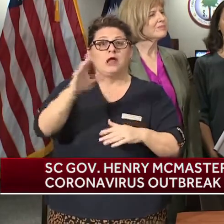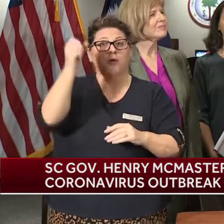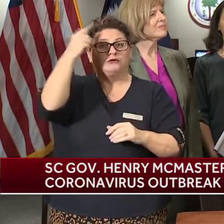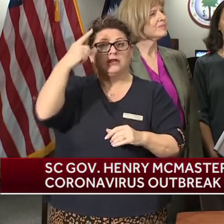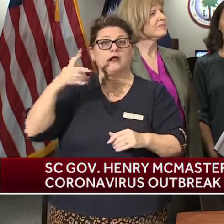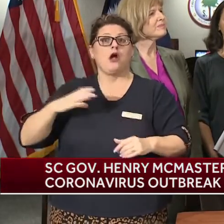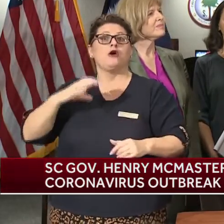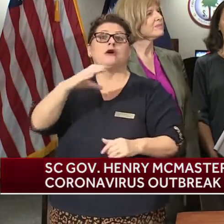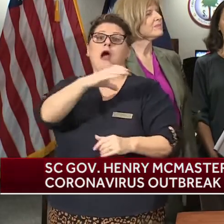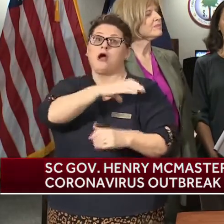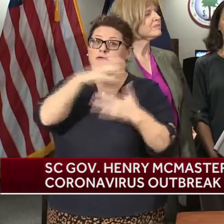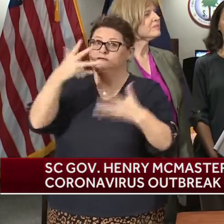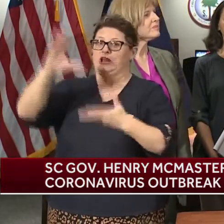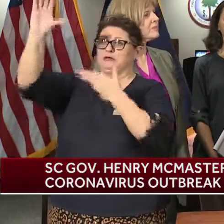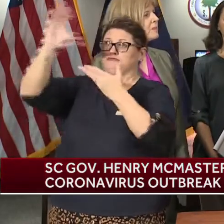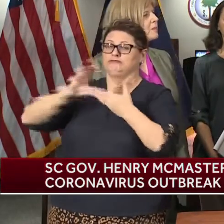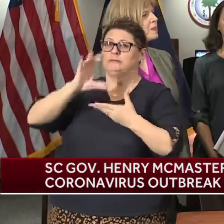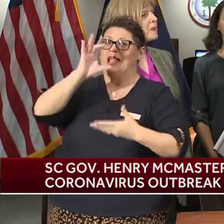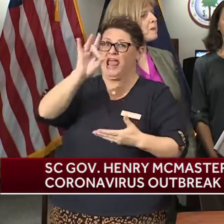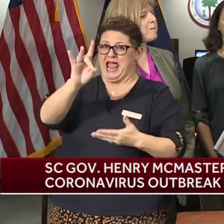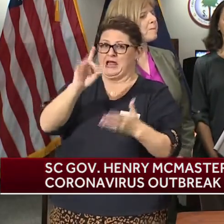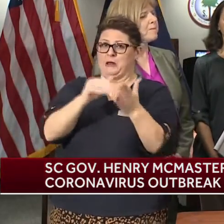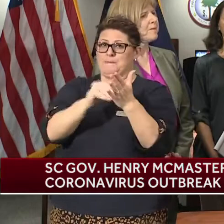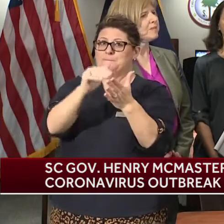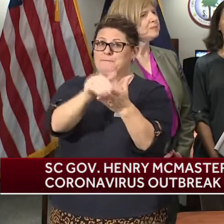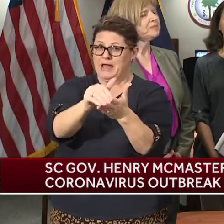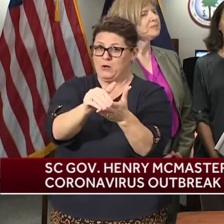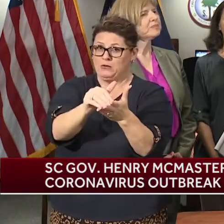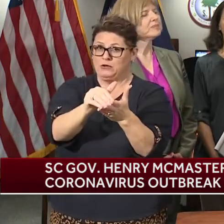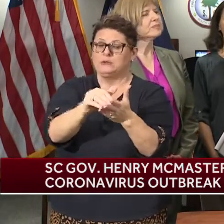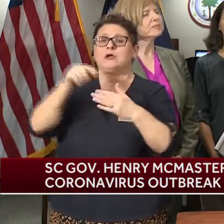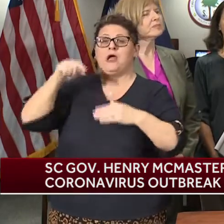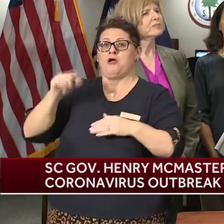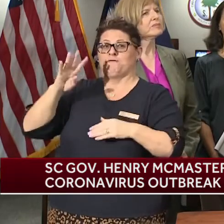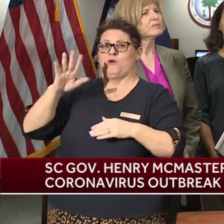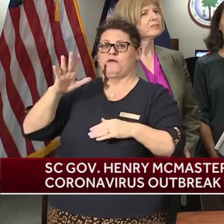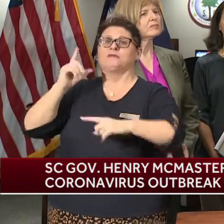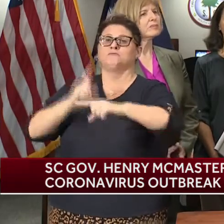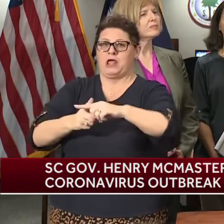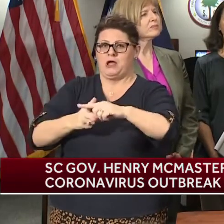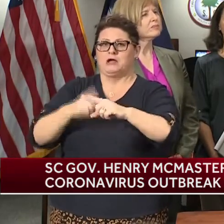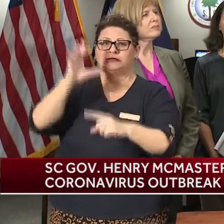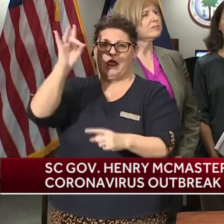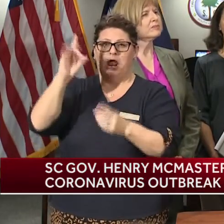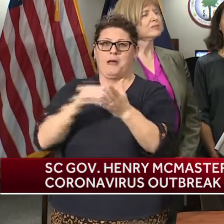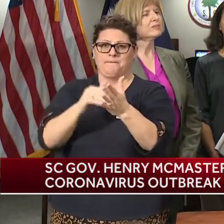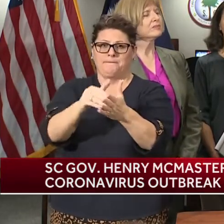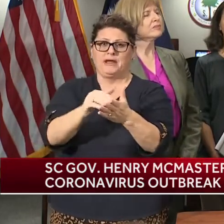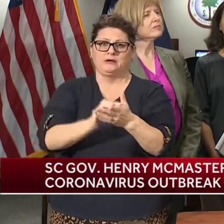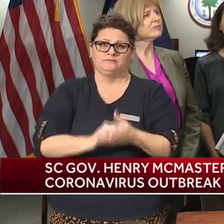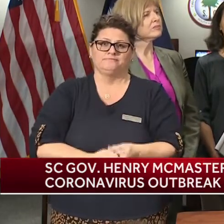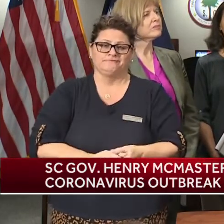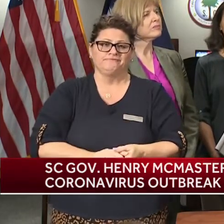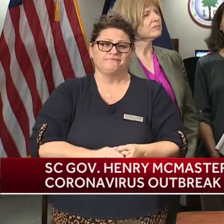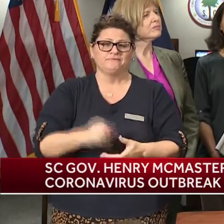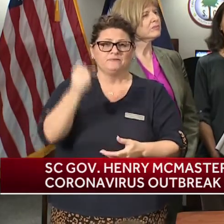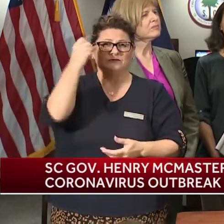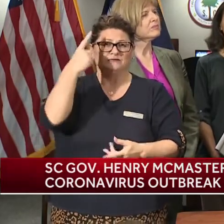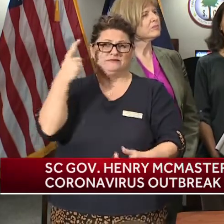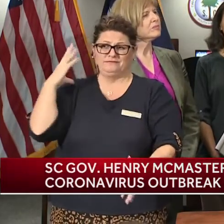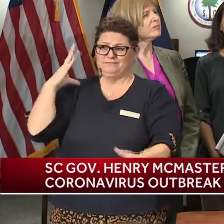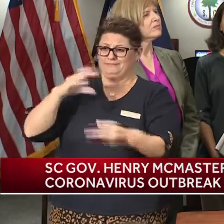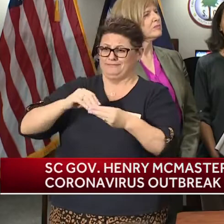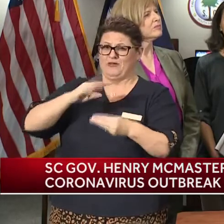THIS IS AN ADDITION TO THE 8 MILLION DOLLARS THAT CONGRESS APPROPRIATED FOR, SOUTH CAROLINA.